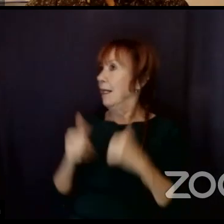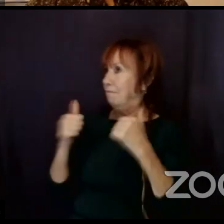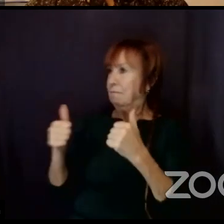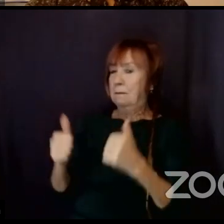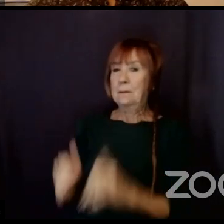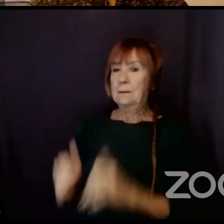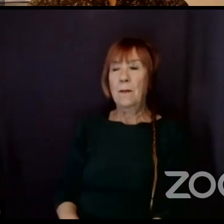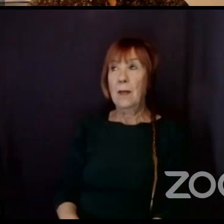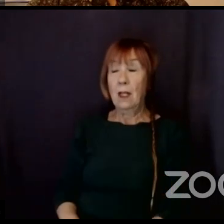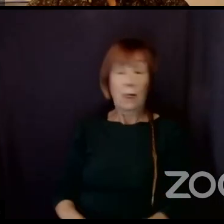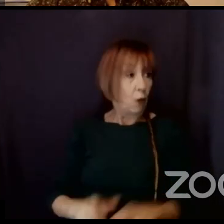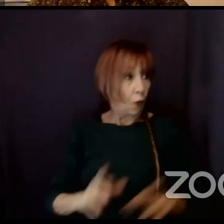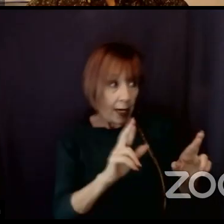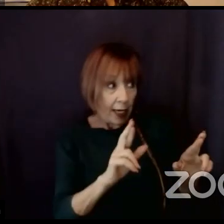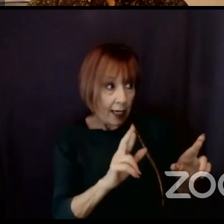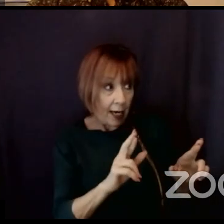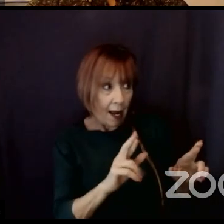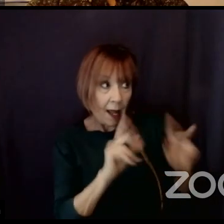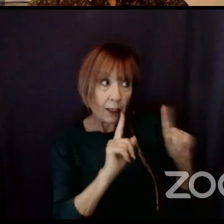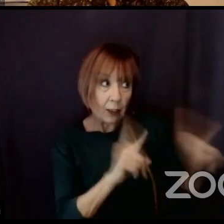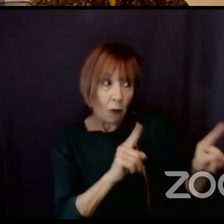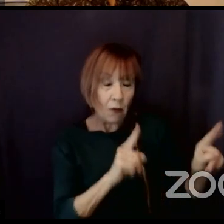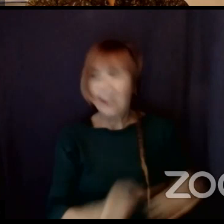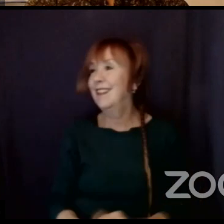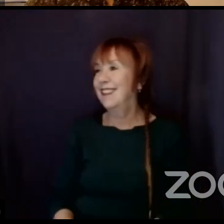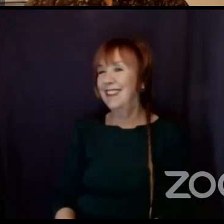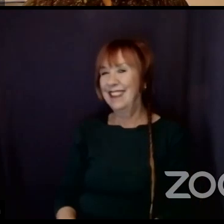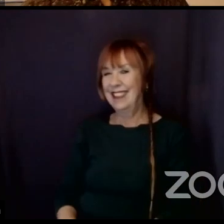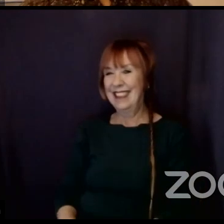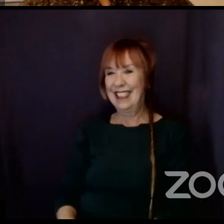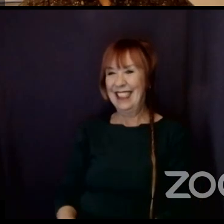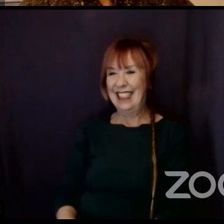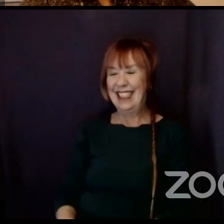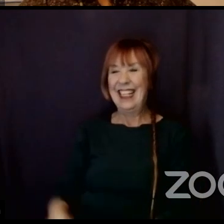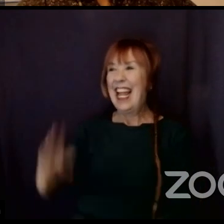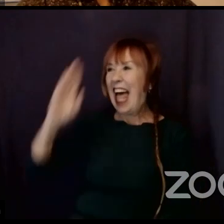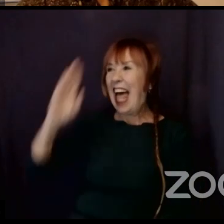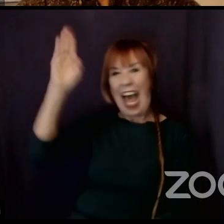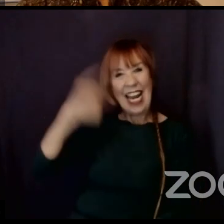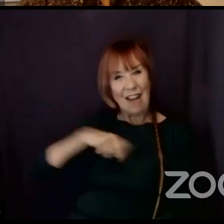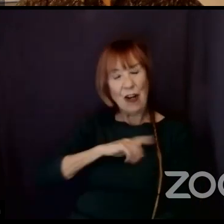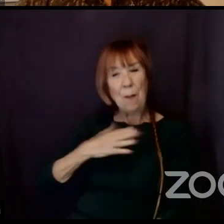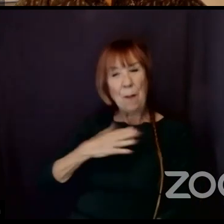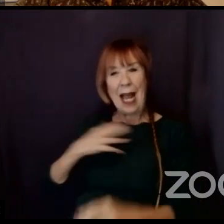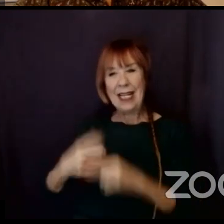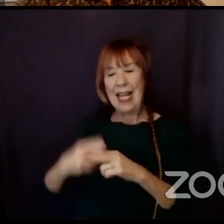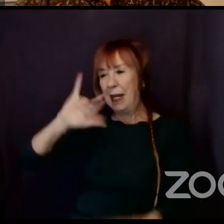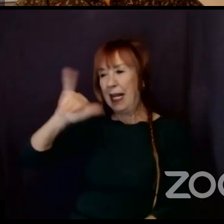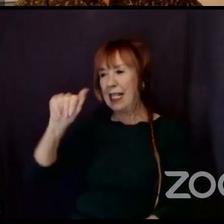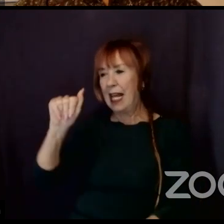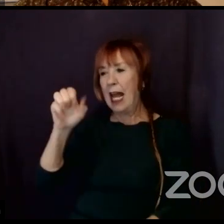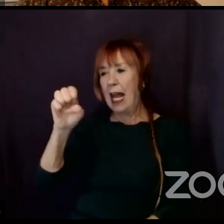On your mark, get set, go. Hi, everyone my name is Jamey Perry.